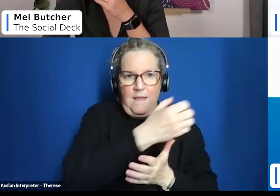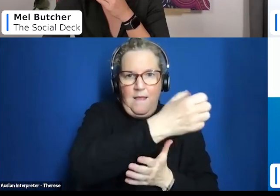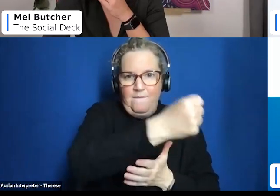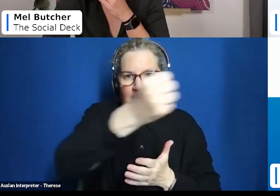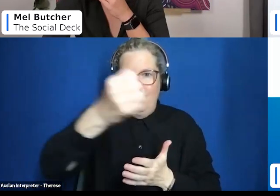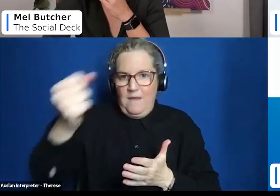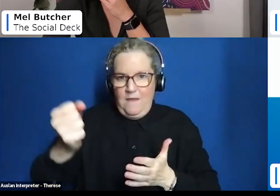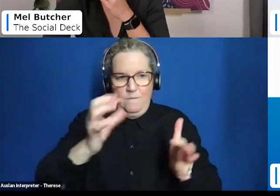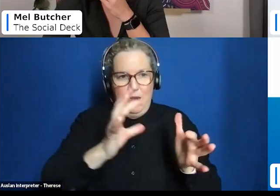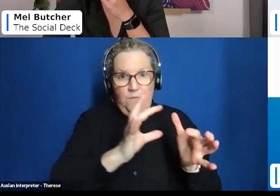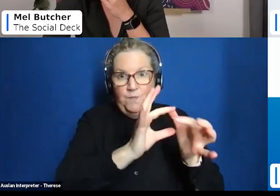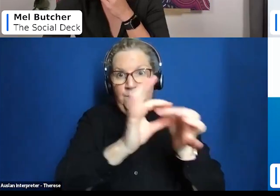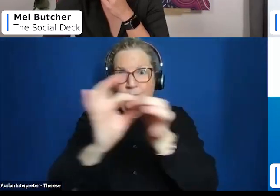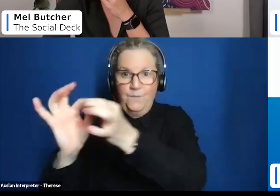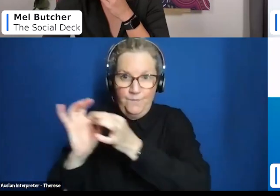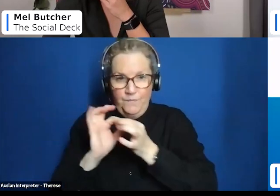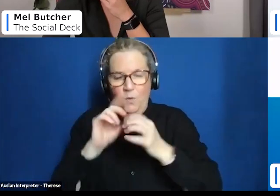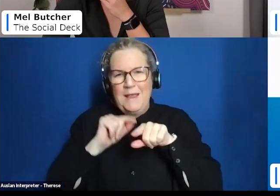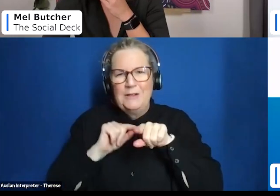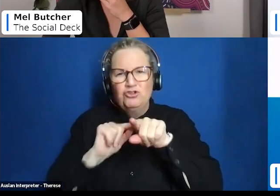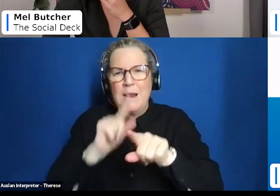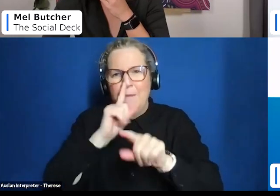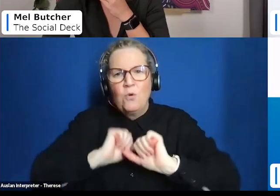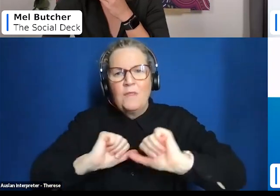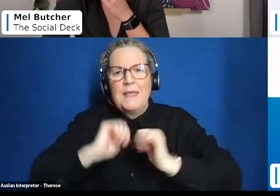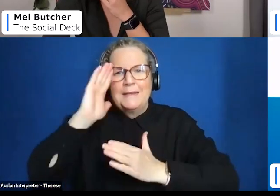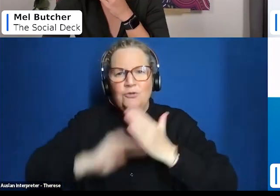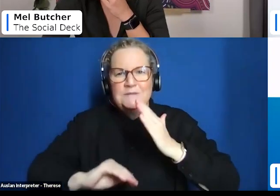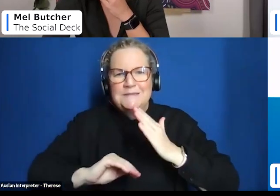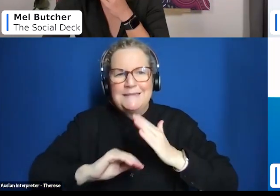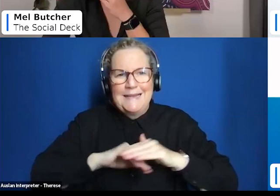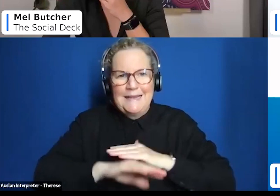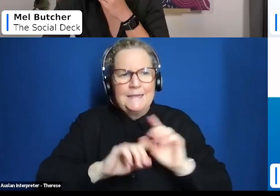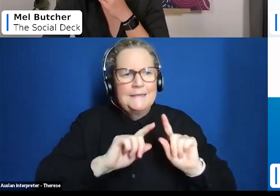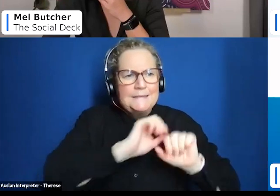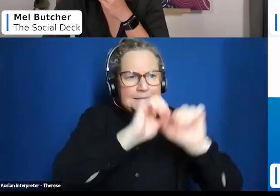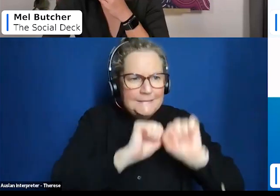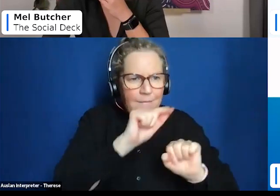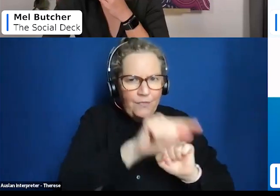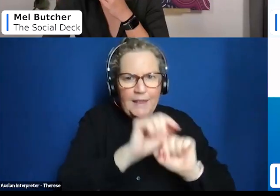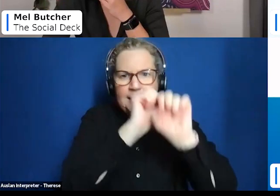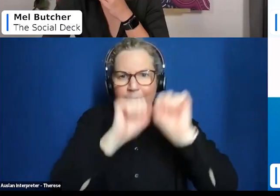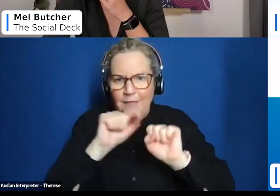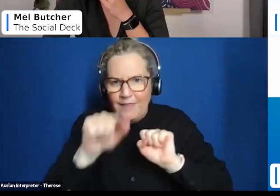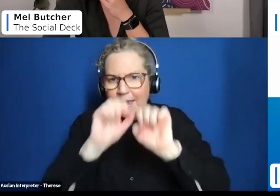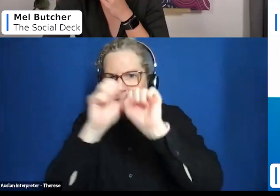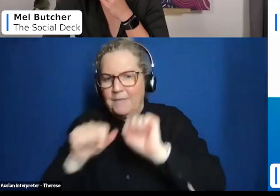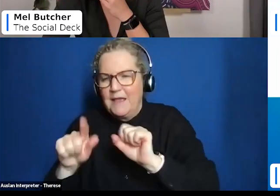be able to track people's experience through different systems. We're able to see what someone experiences in the NDIS, social services